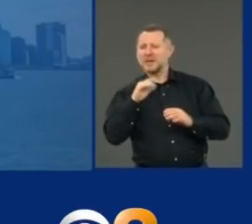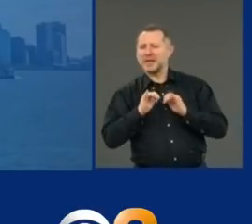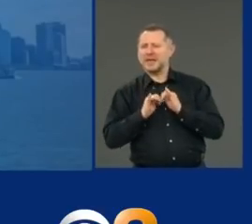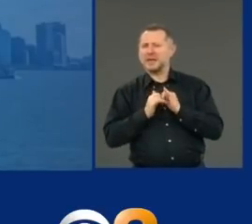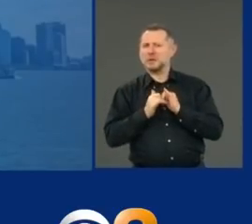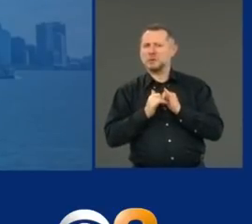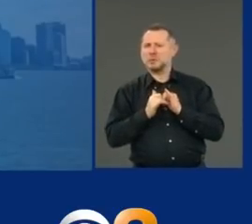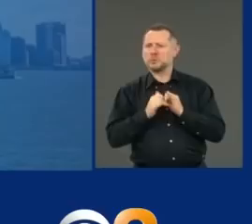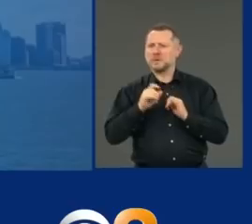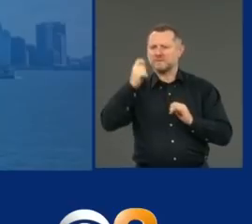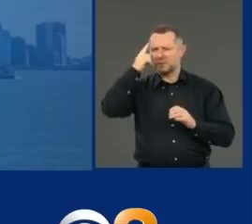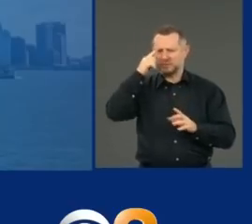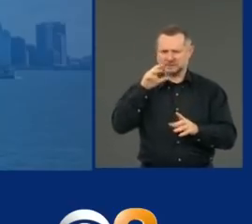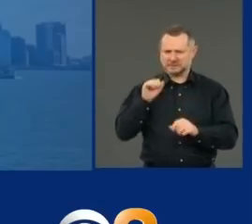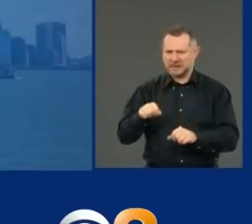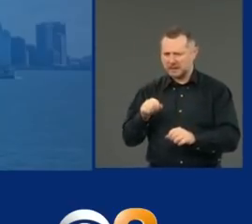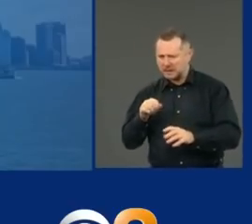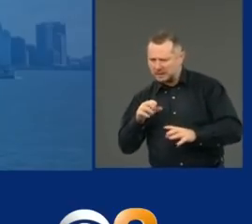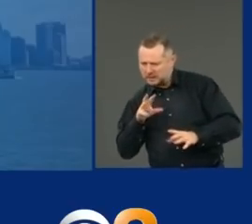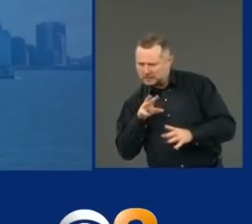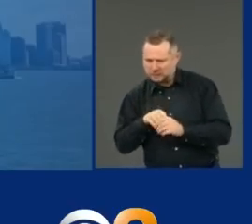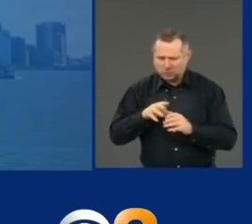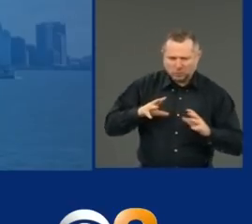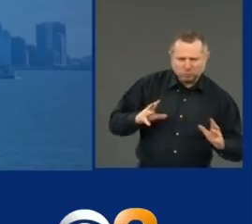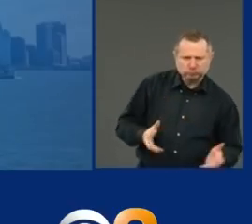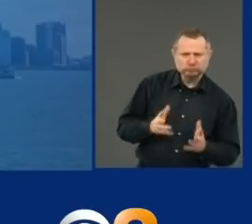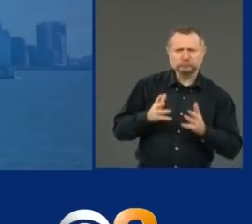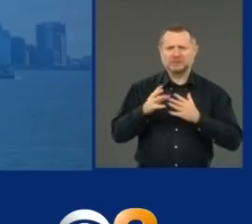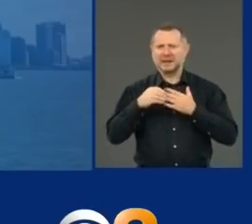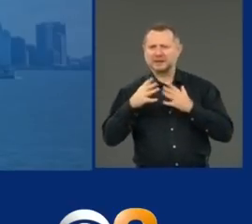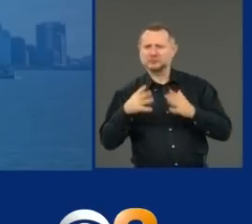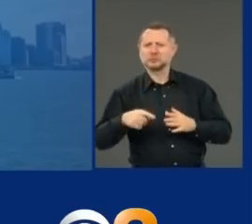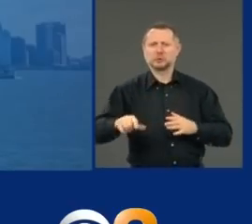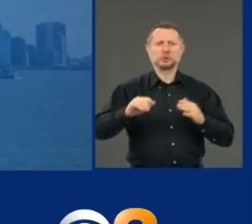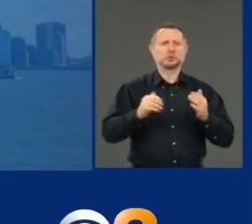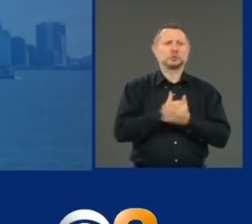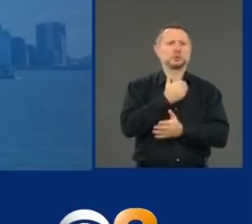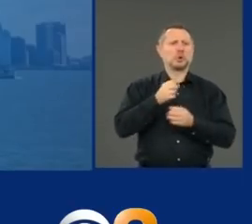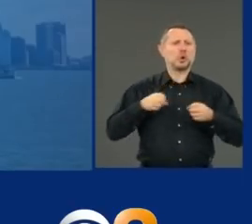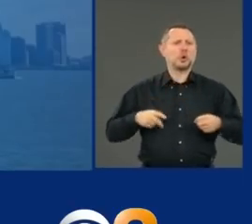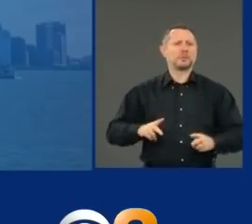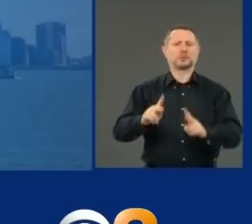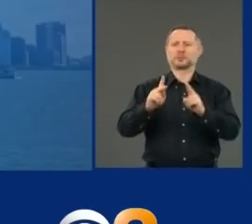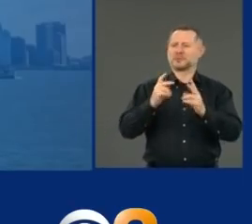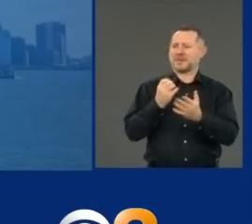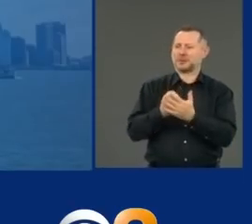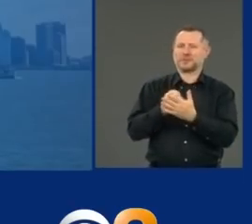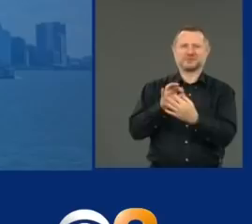TO NEED TO STIMULATE THAT ECONOMY. GOVERNMENT HAS A ROLE TO PLAY IN THAT AND IT ALWAYS HAS.